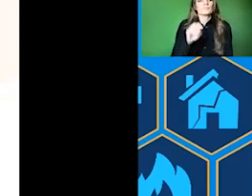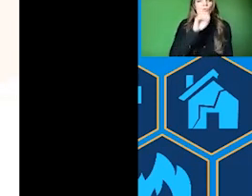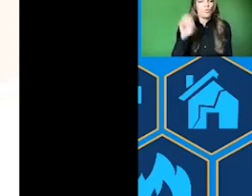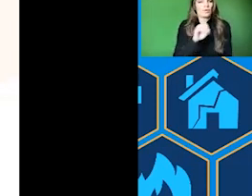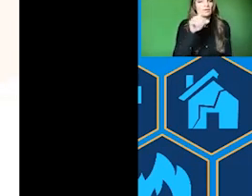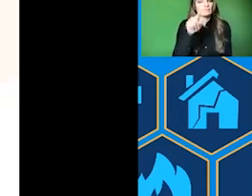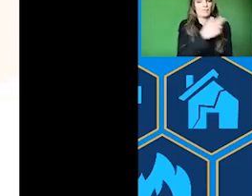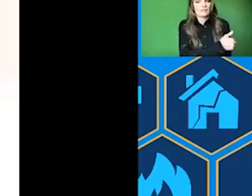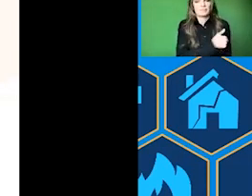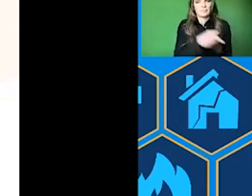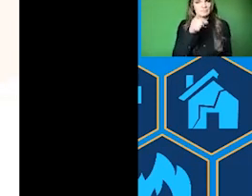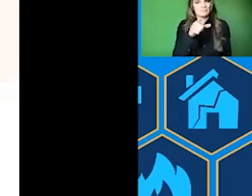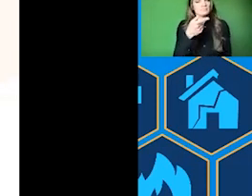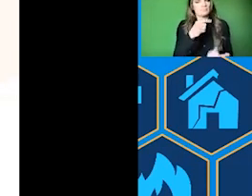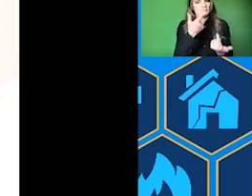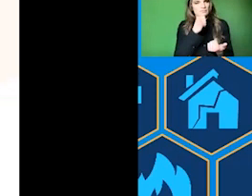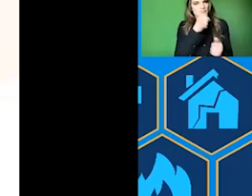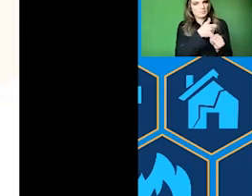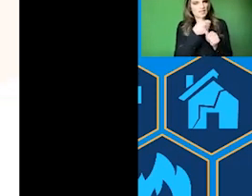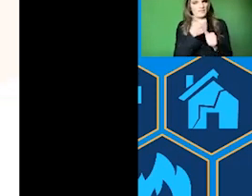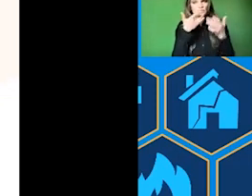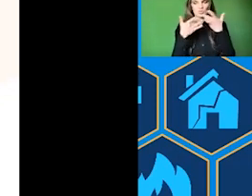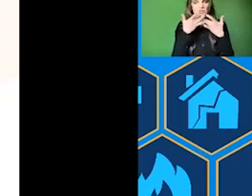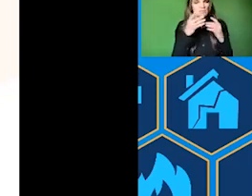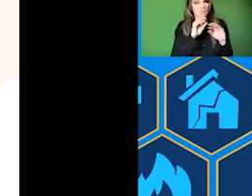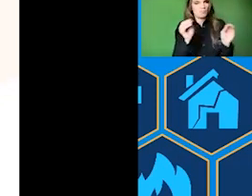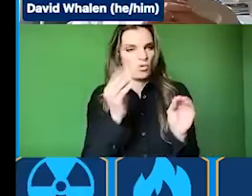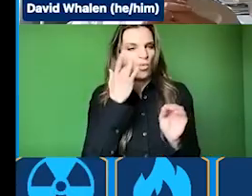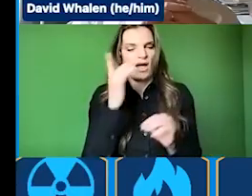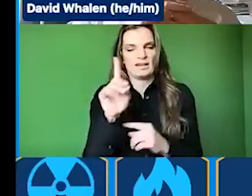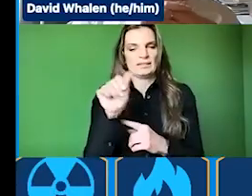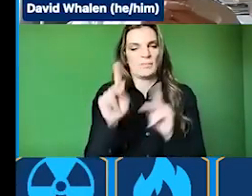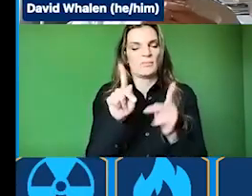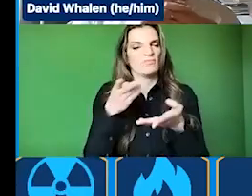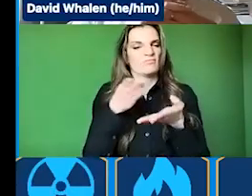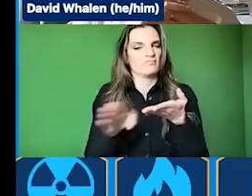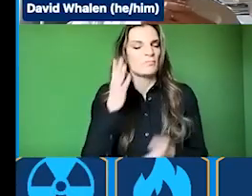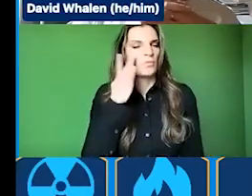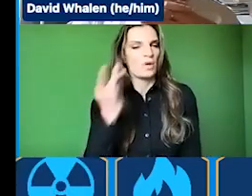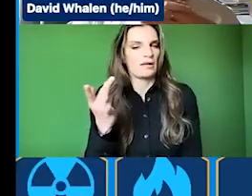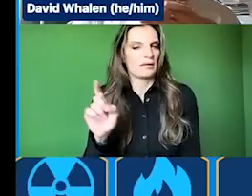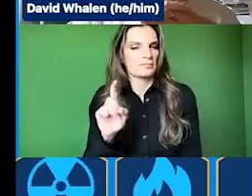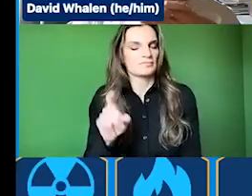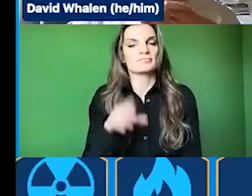care? And so in this article he described how a woman was taken to the hospital with COVID-19.